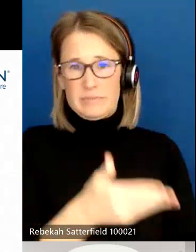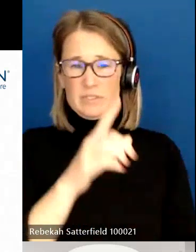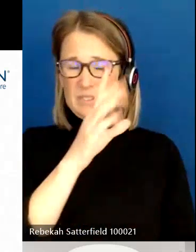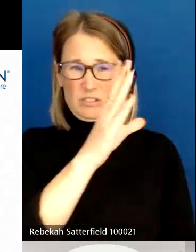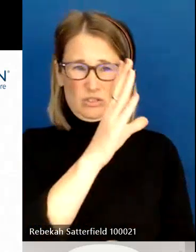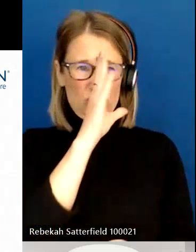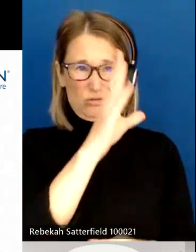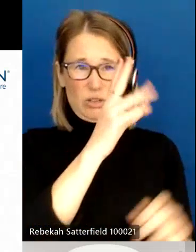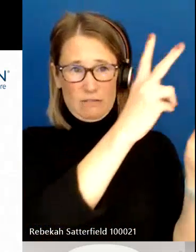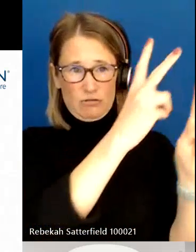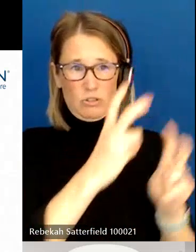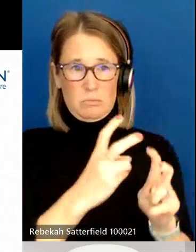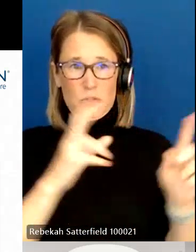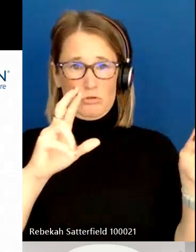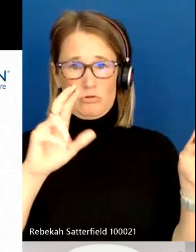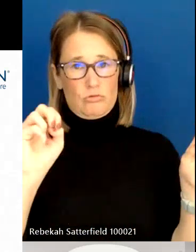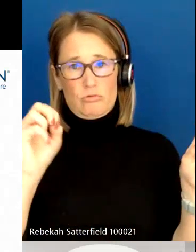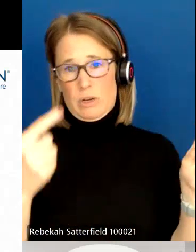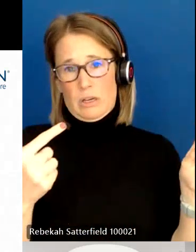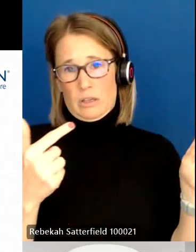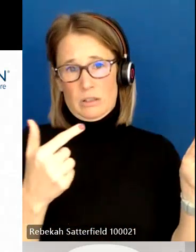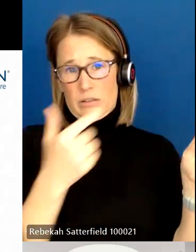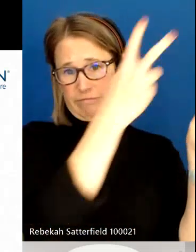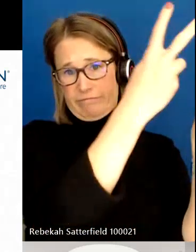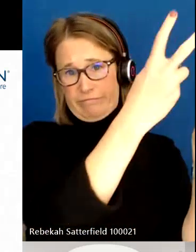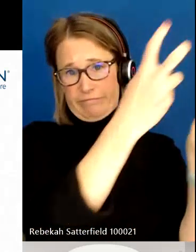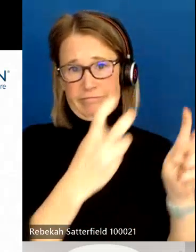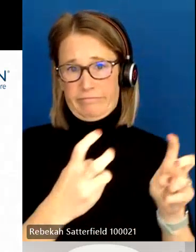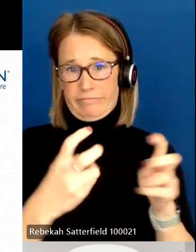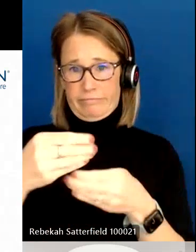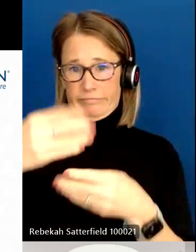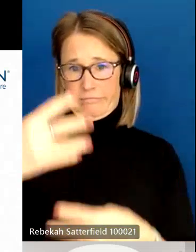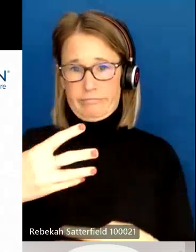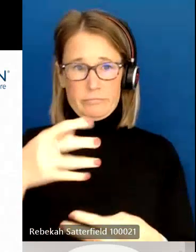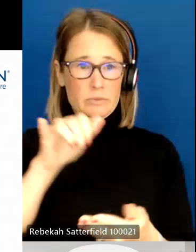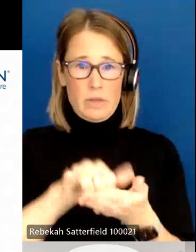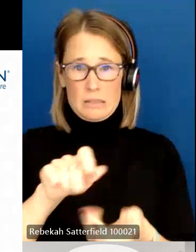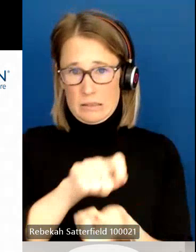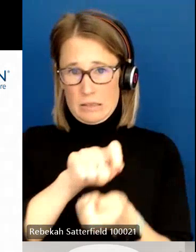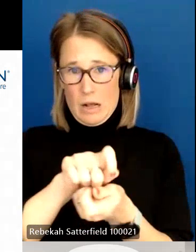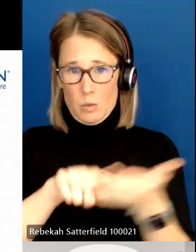reg and it gives you everything you need to know as to what you have to have in place but you do